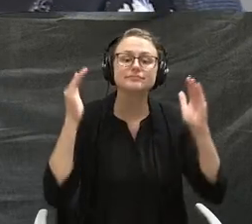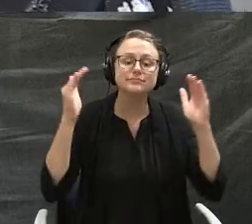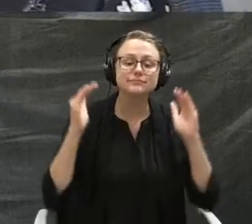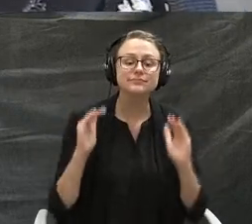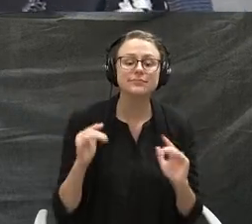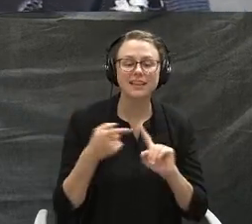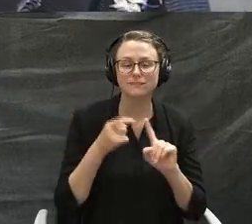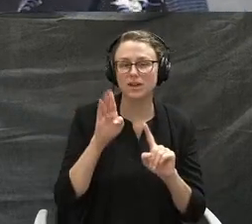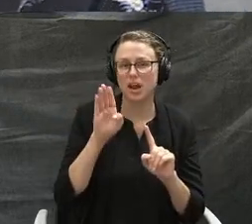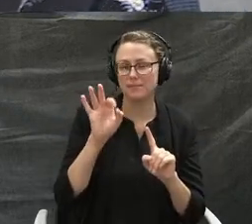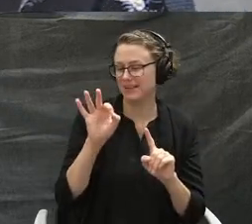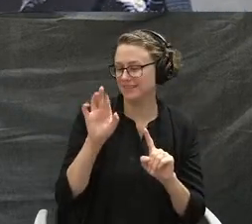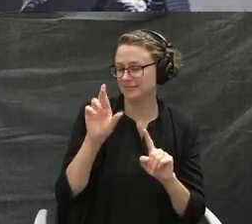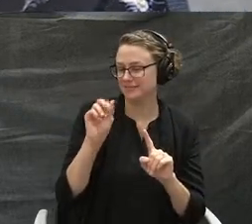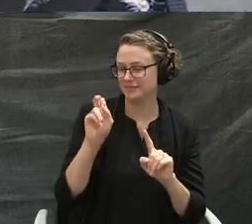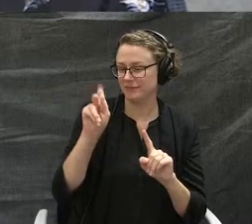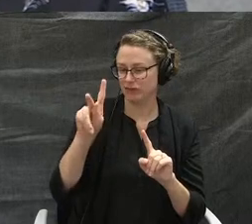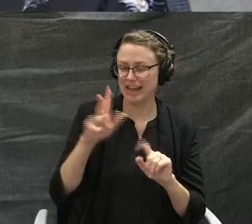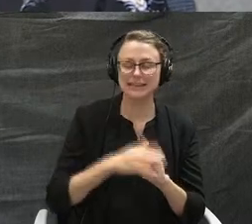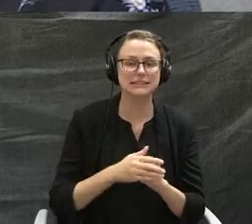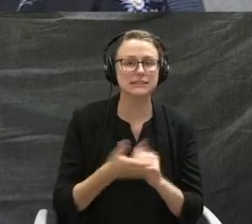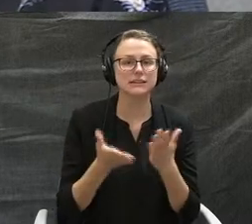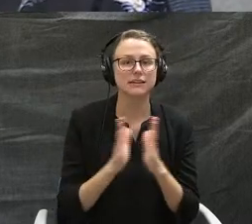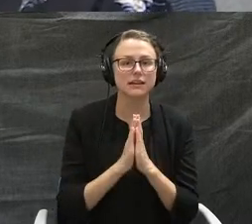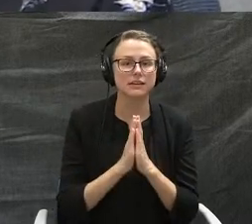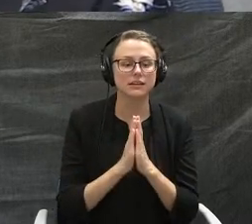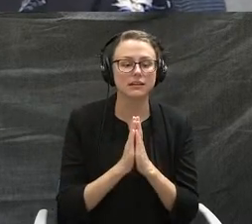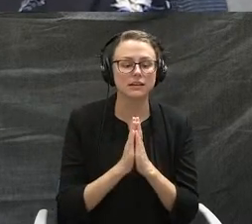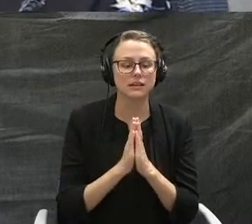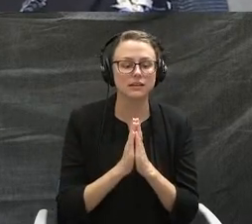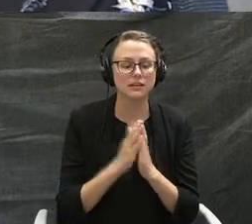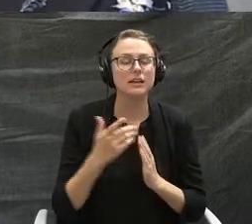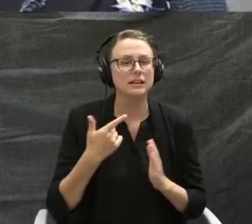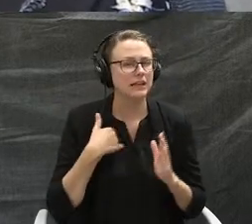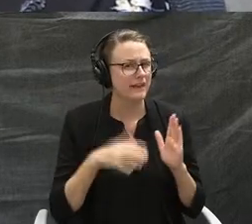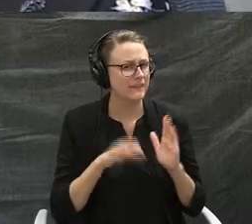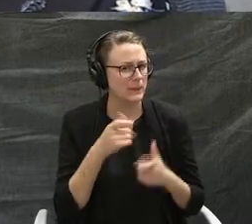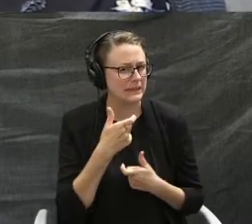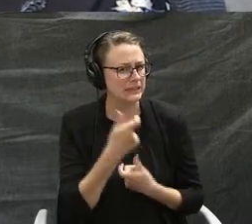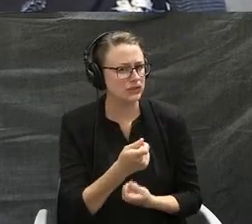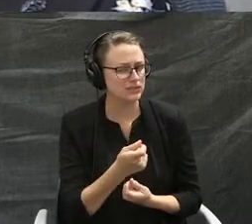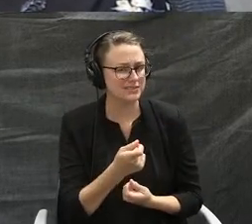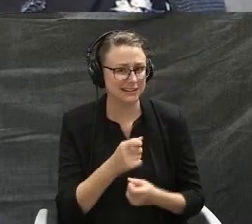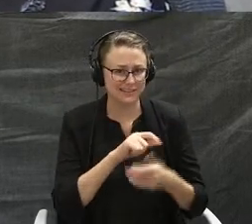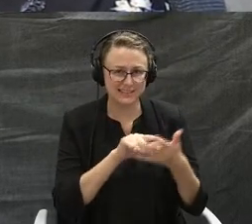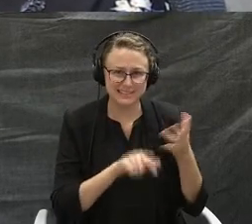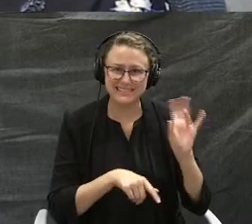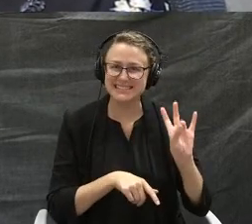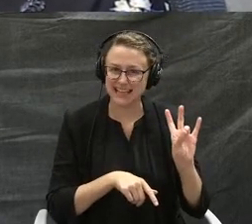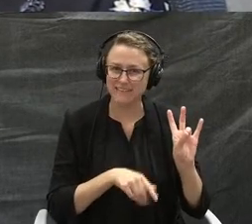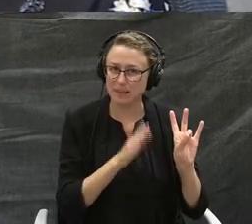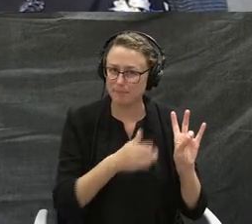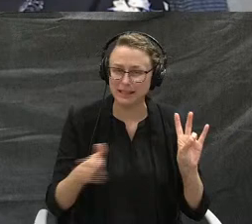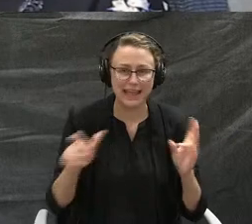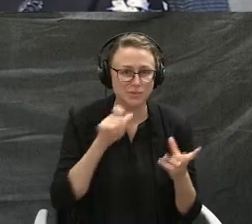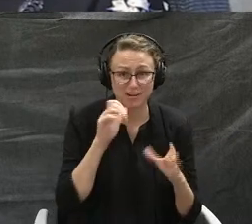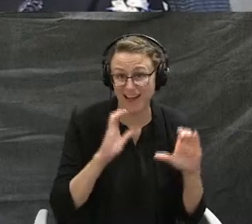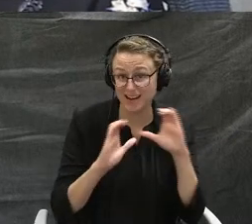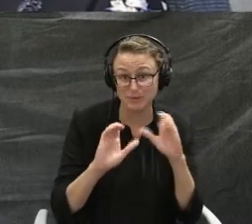of Chanhassen. He says I found it interesting that these Seven plans were not communicated to everyone who pays taxes to